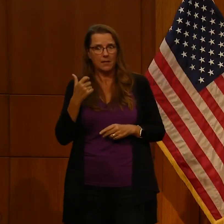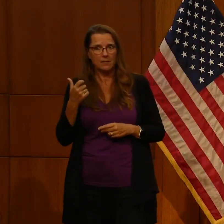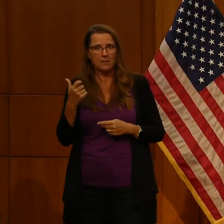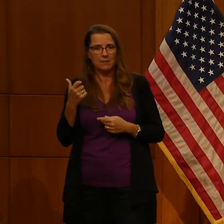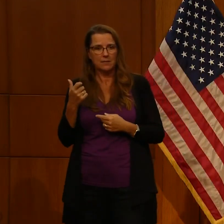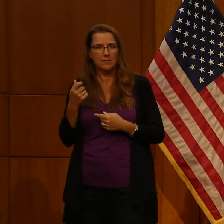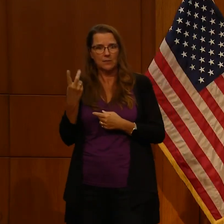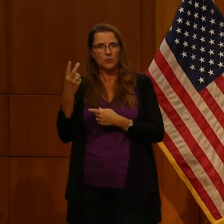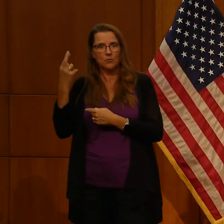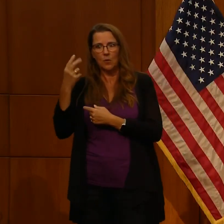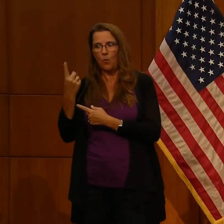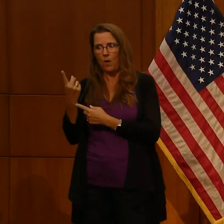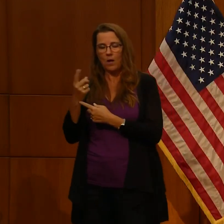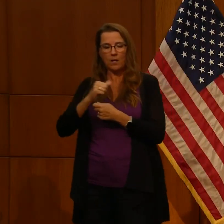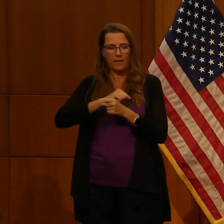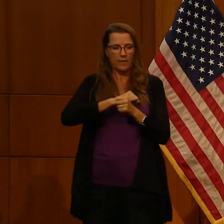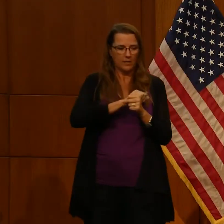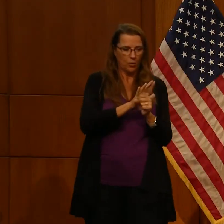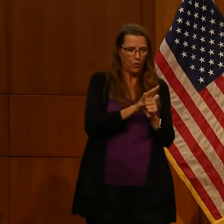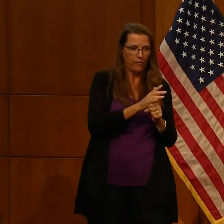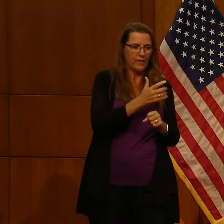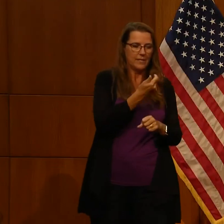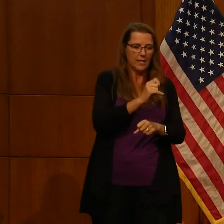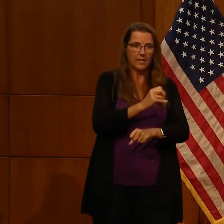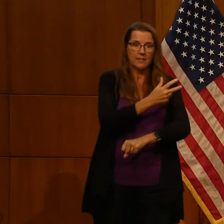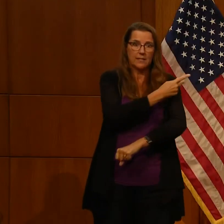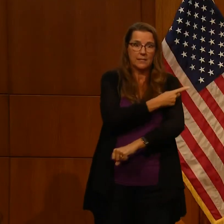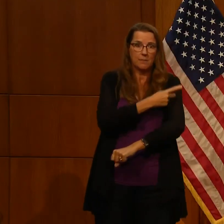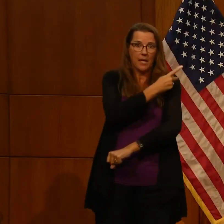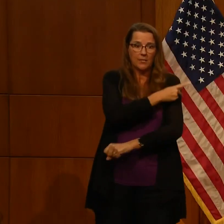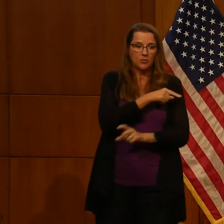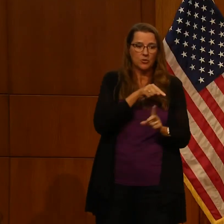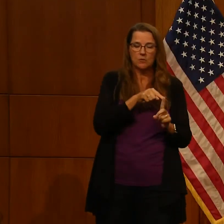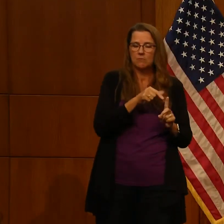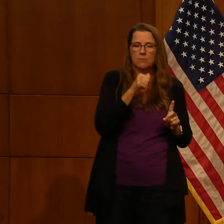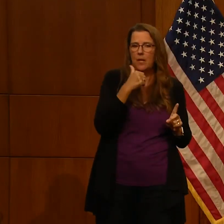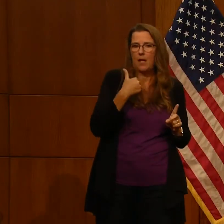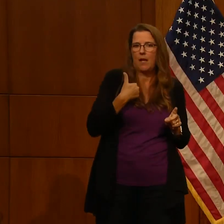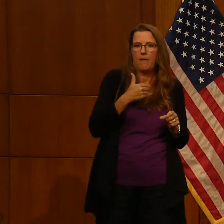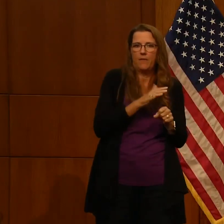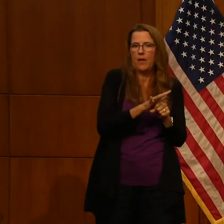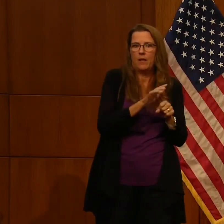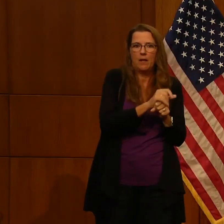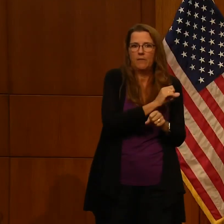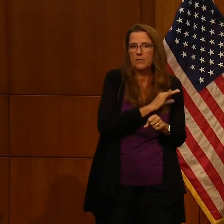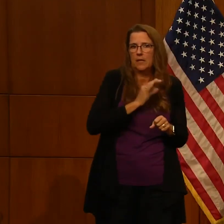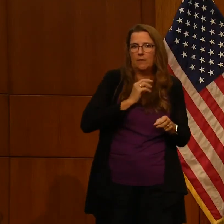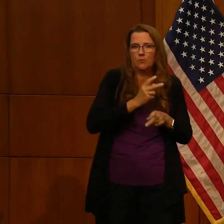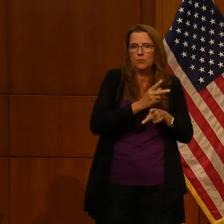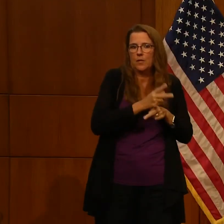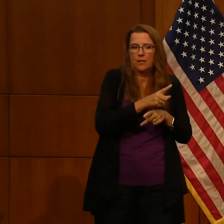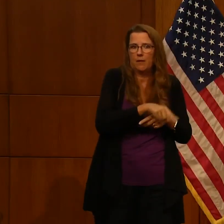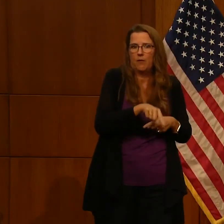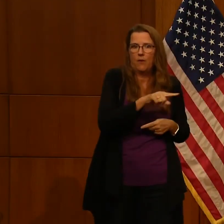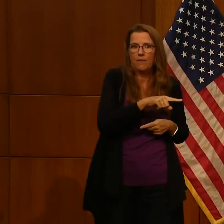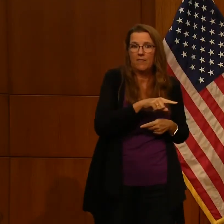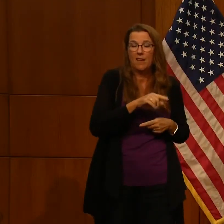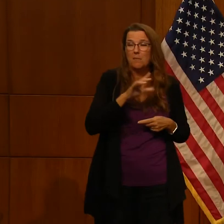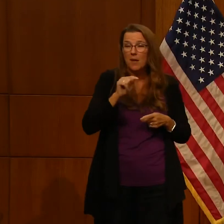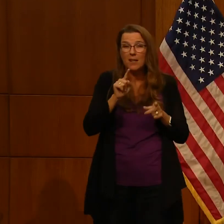WORRISOME FOR TWO REASONS. ONE IS THAT THE COVID-19 PATIENTS